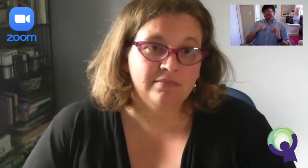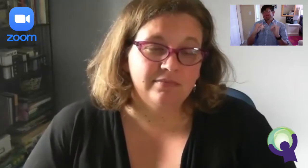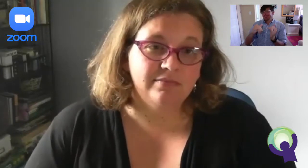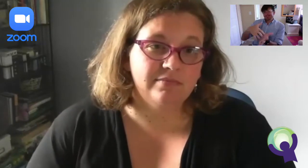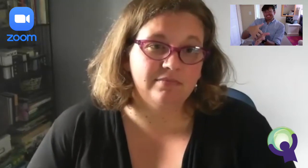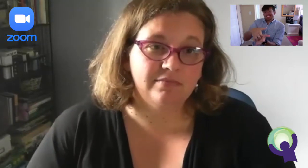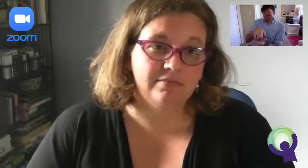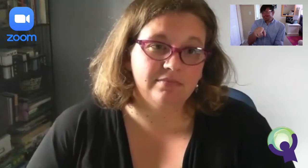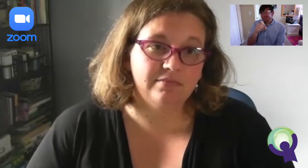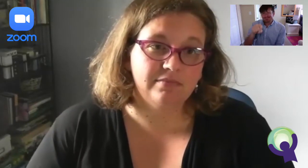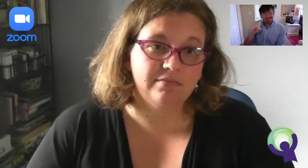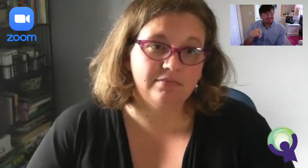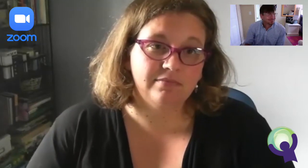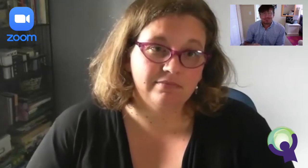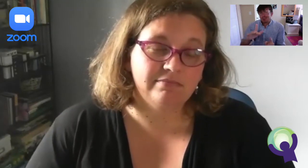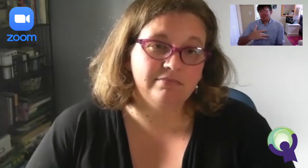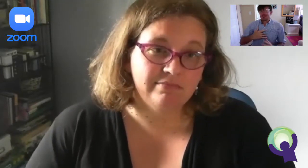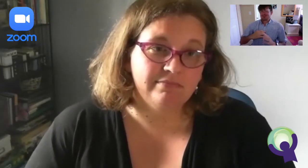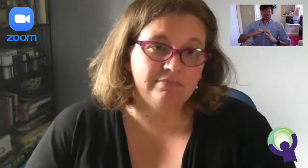and let them take care of themselves they uh personal